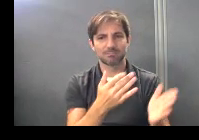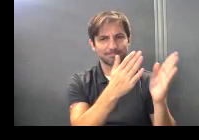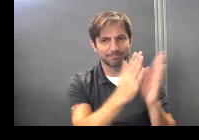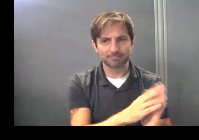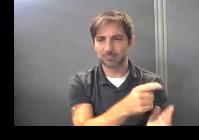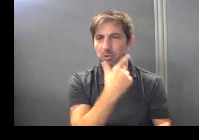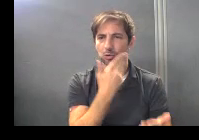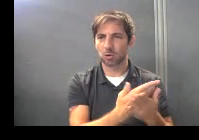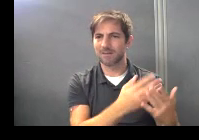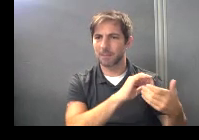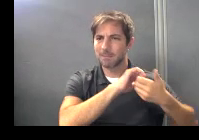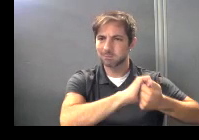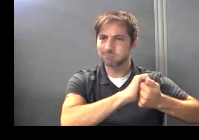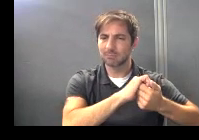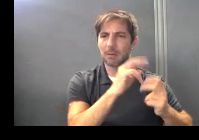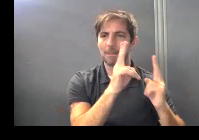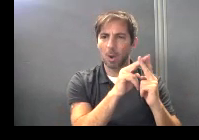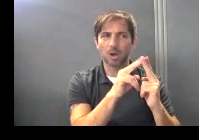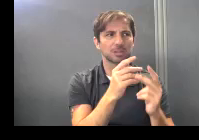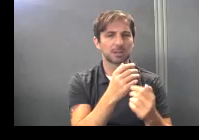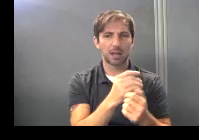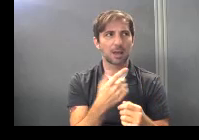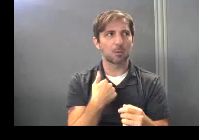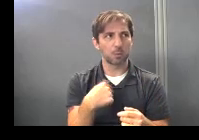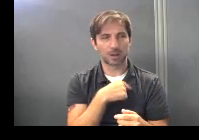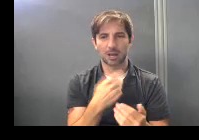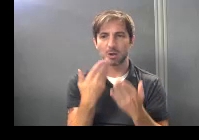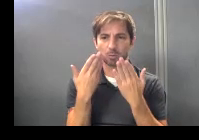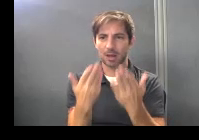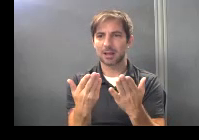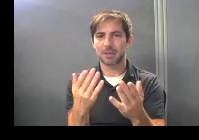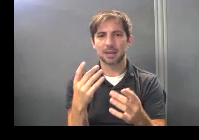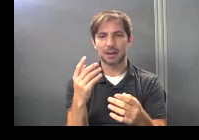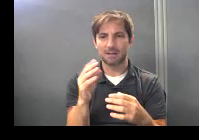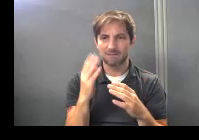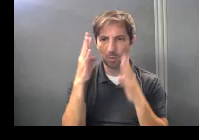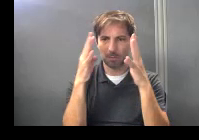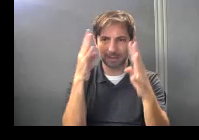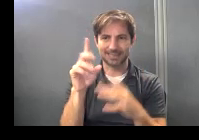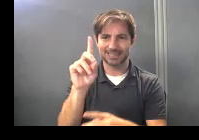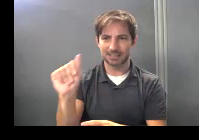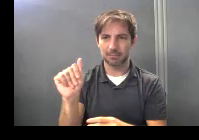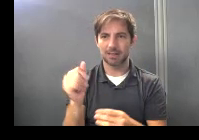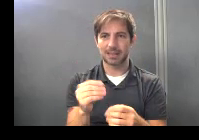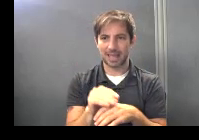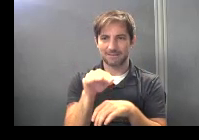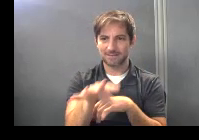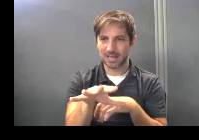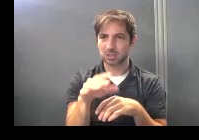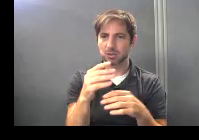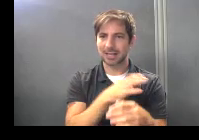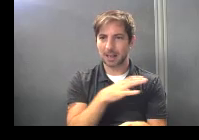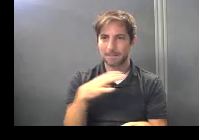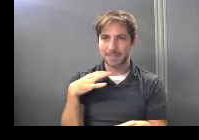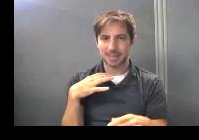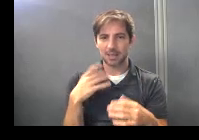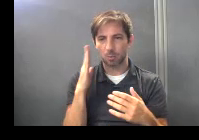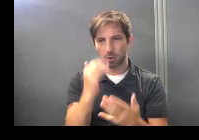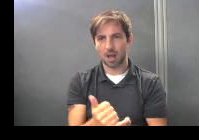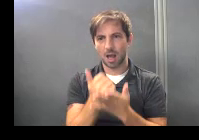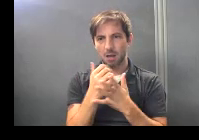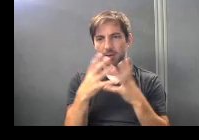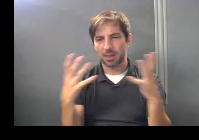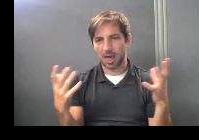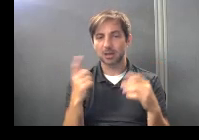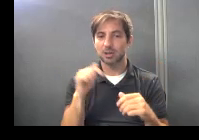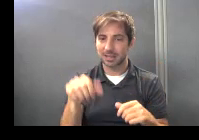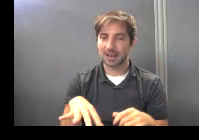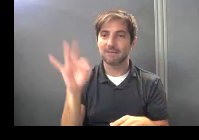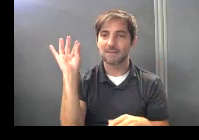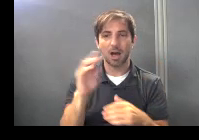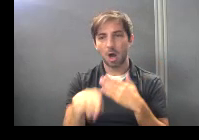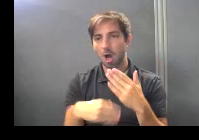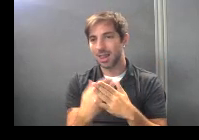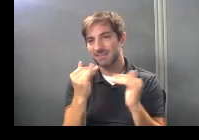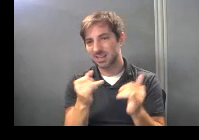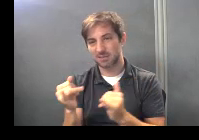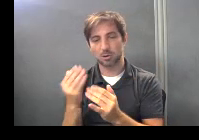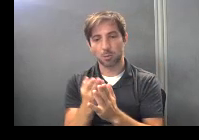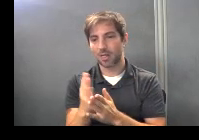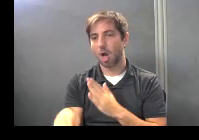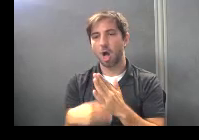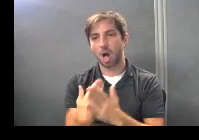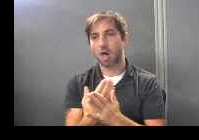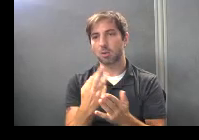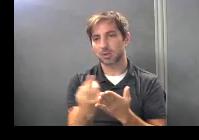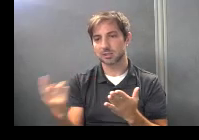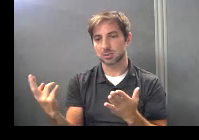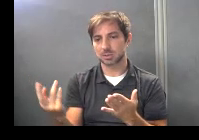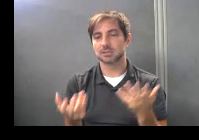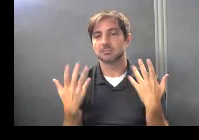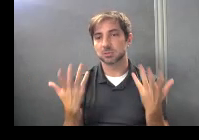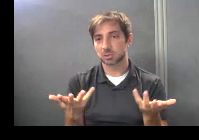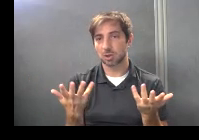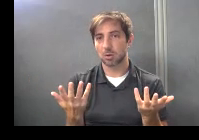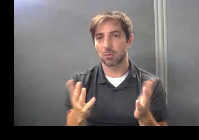YOU CAN FINDS -- WE RECOMMEND FORMING A DISABILITY ADVISORY COMMITTEE TO HELP REGROUP.